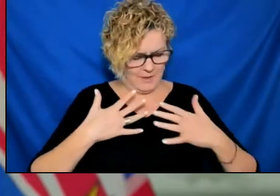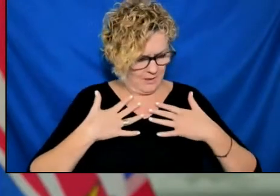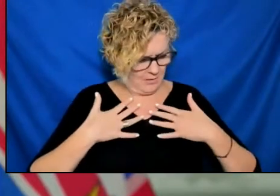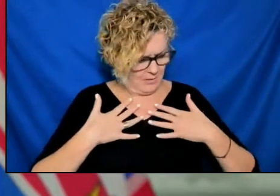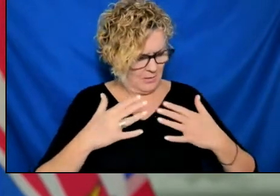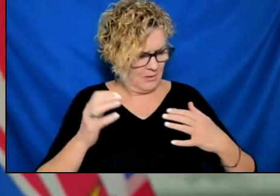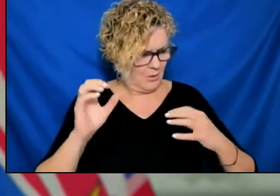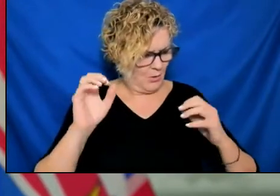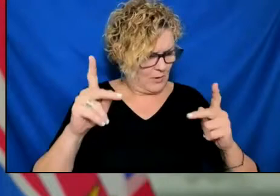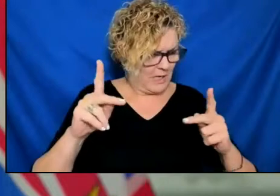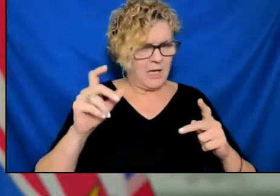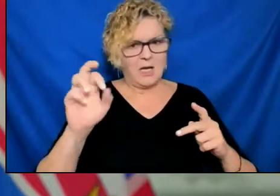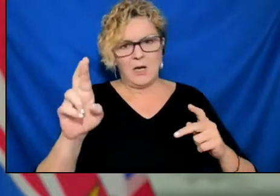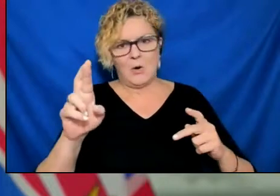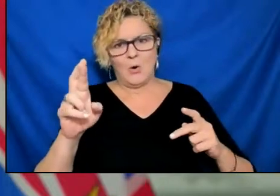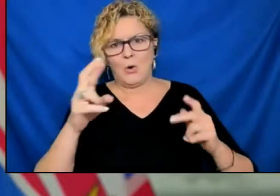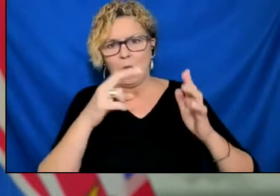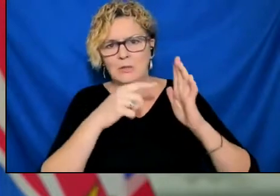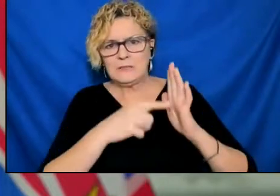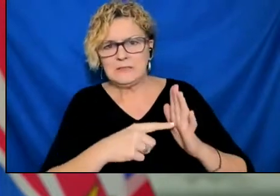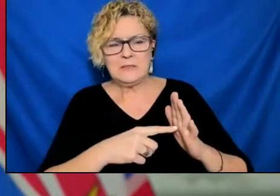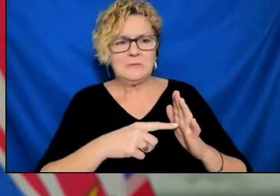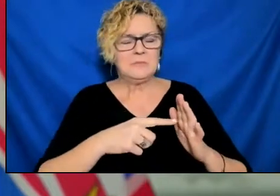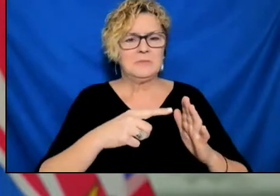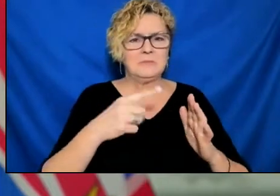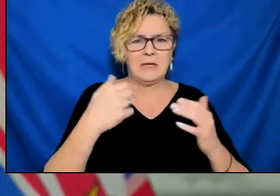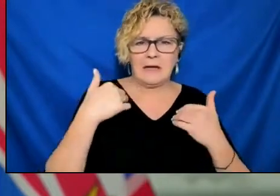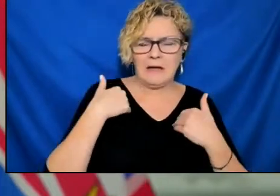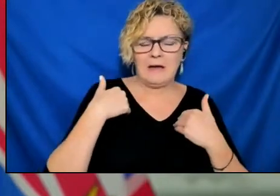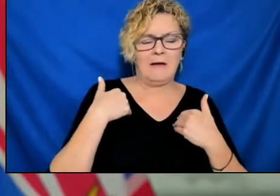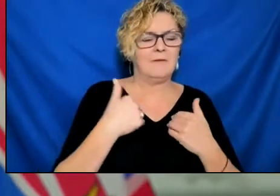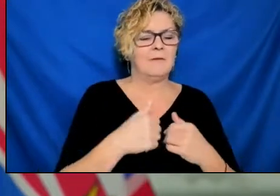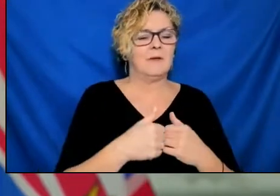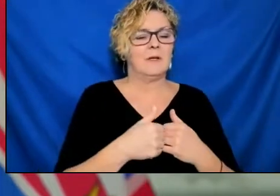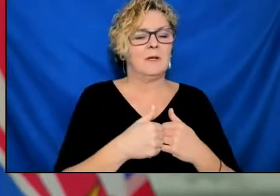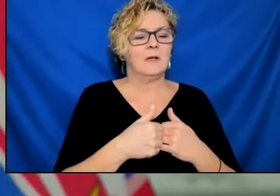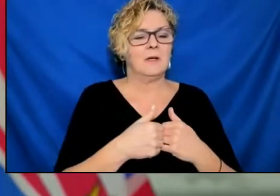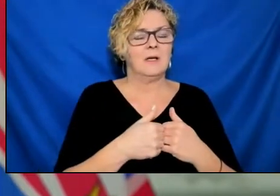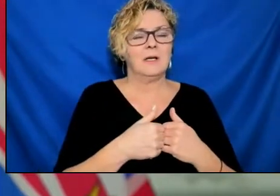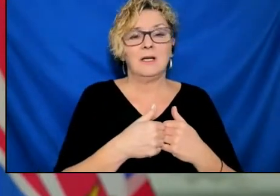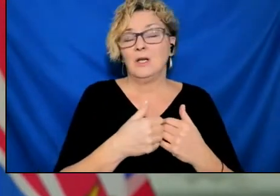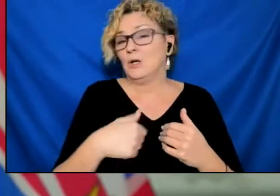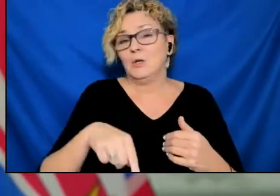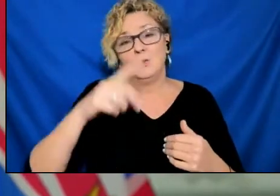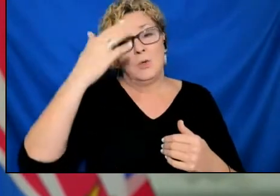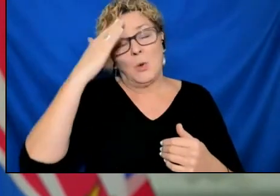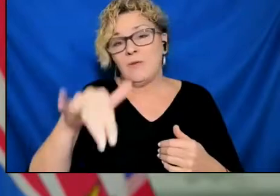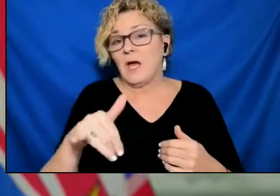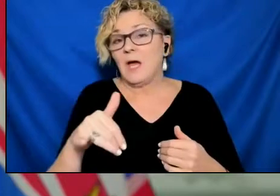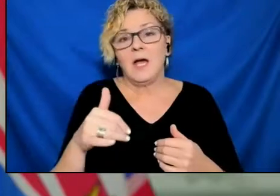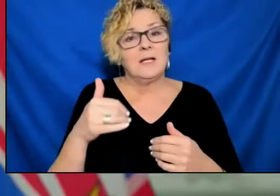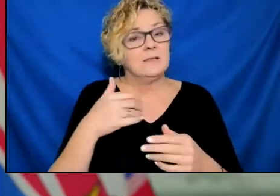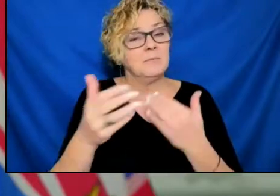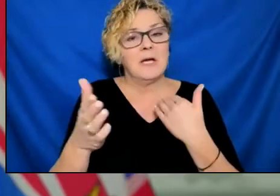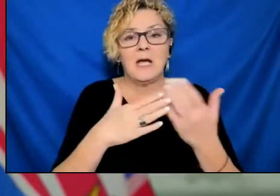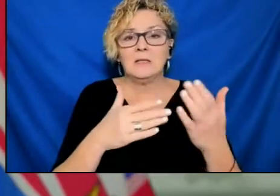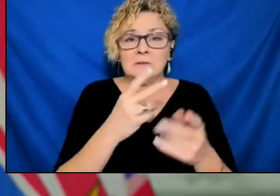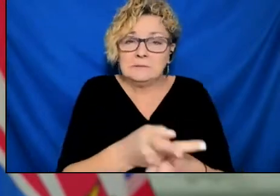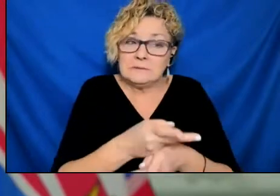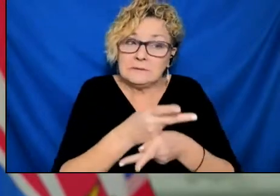spending time with. And we know that people will become ill with this new